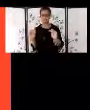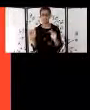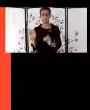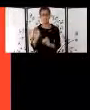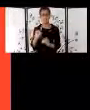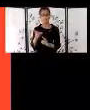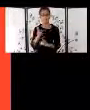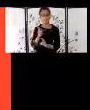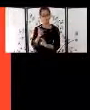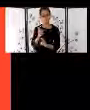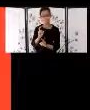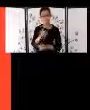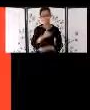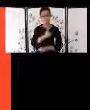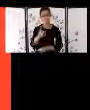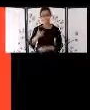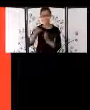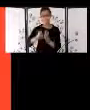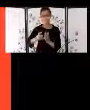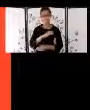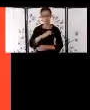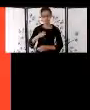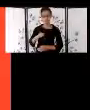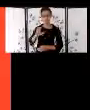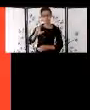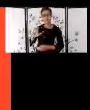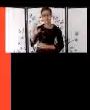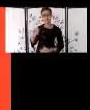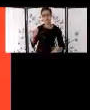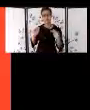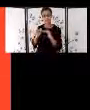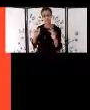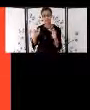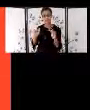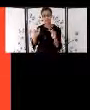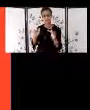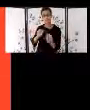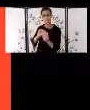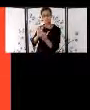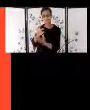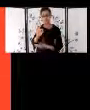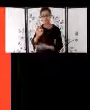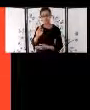Equity Framework and we are very grateful to them for their work in this area.